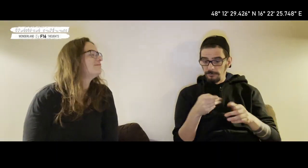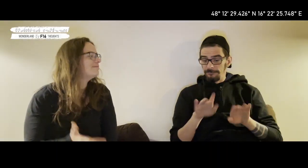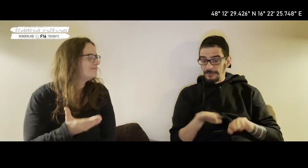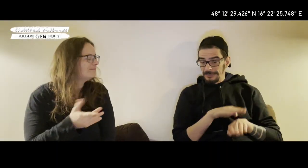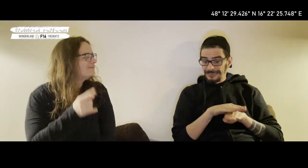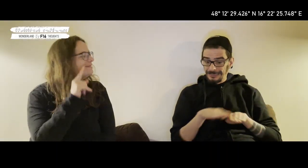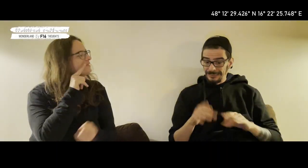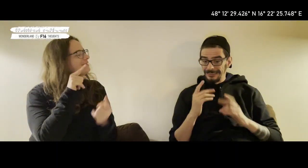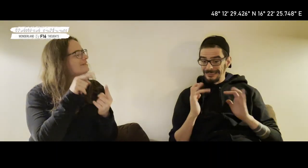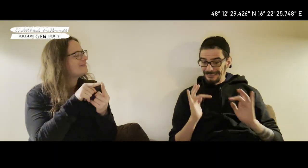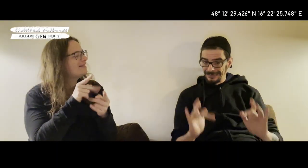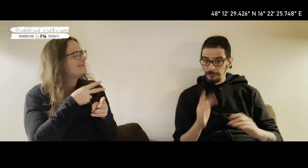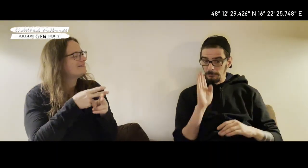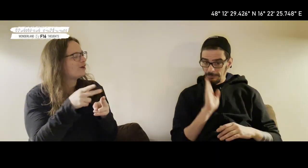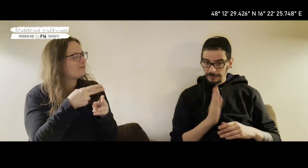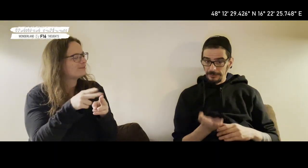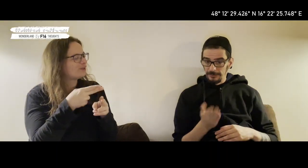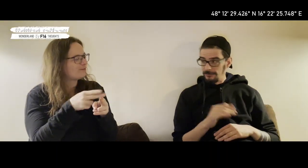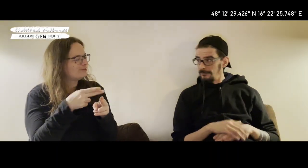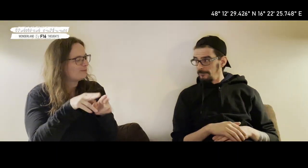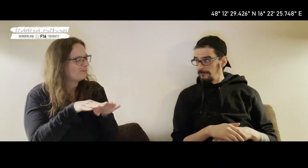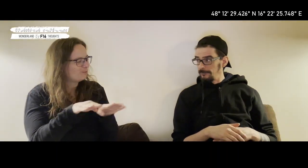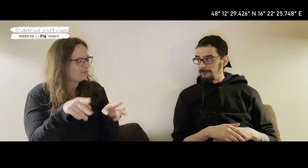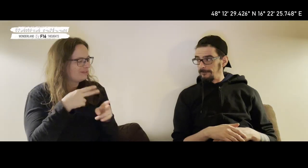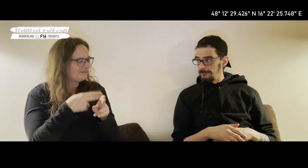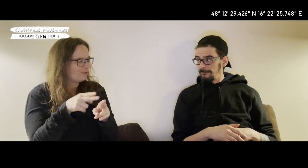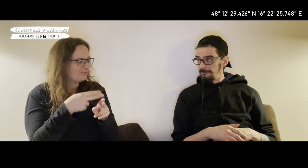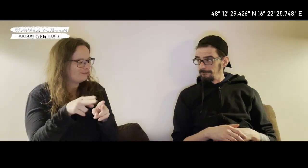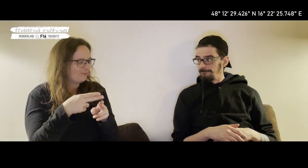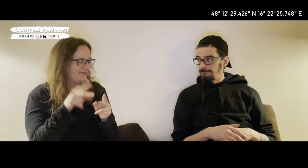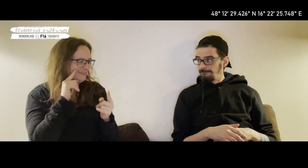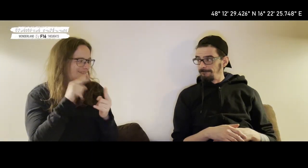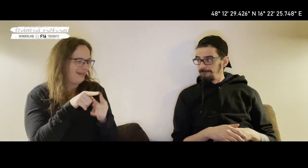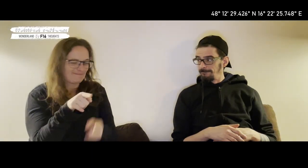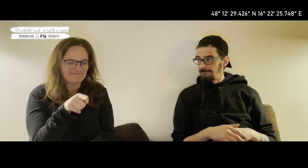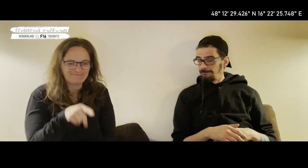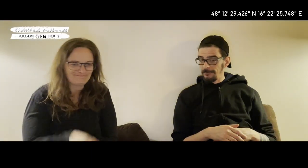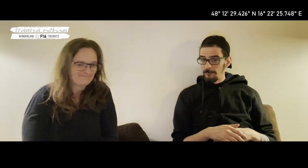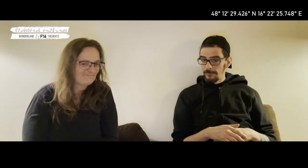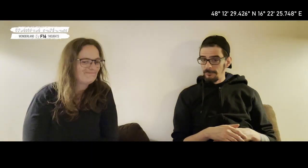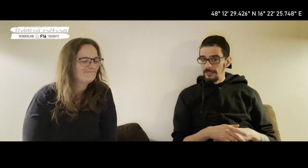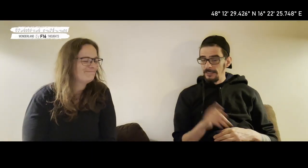The real reason was that the floor should be washed thoroughly. It needs cleaning.